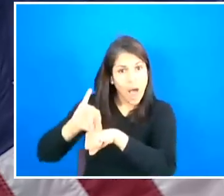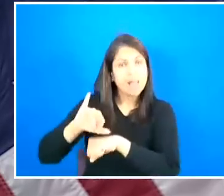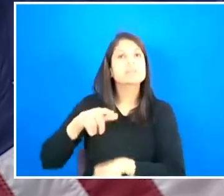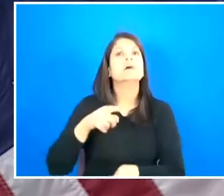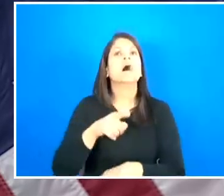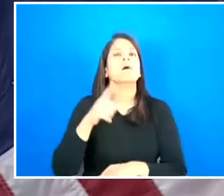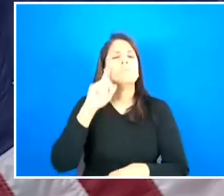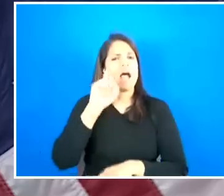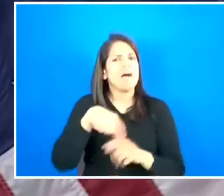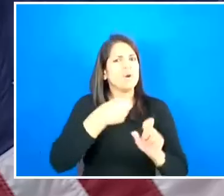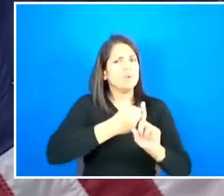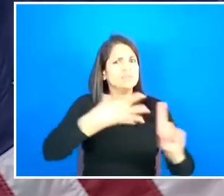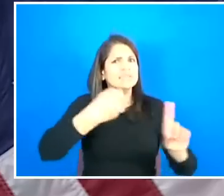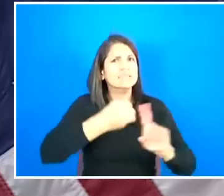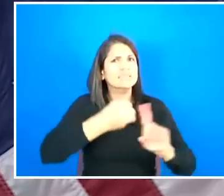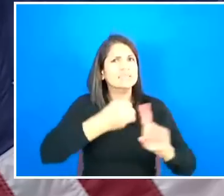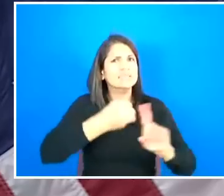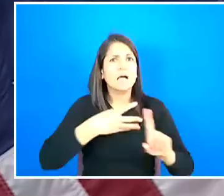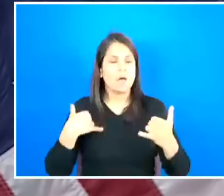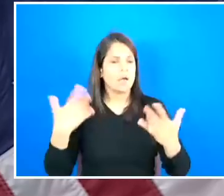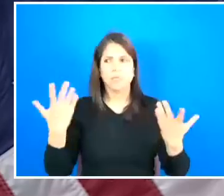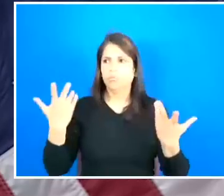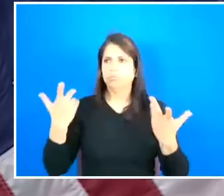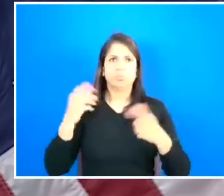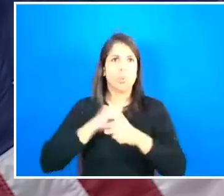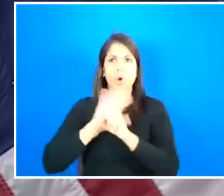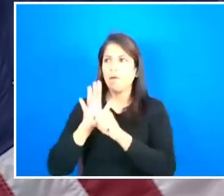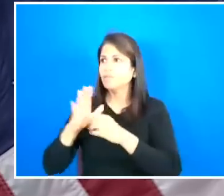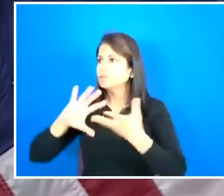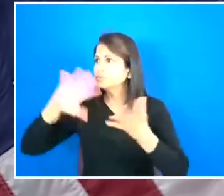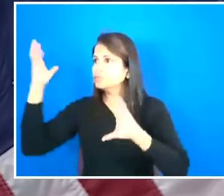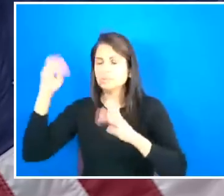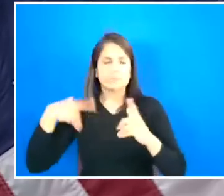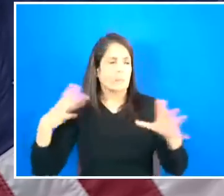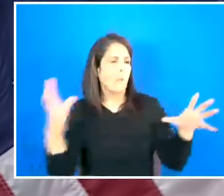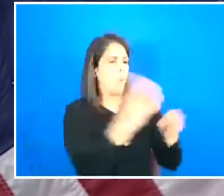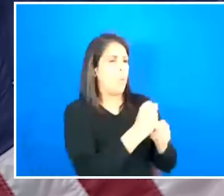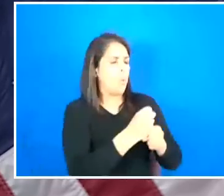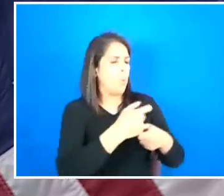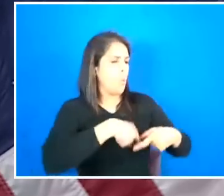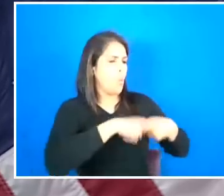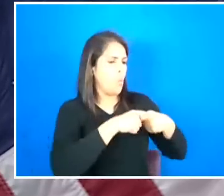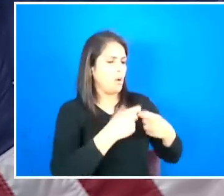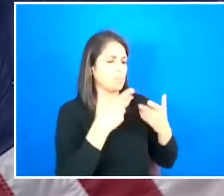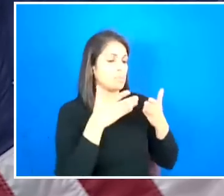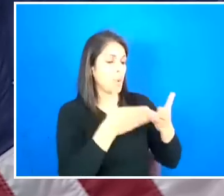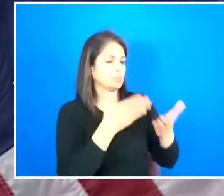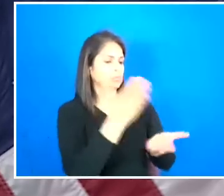OUT WHAT'S GOING TO HAPPEN WITH THAT INLI GHT OF EVERYTHING GOING ON SO WE HAVE MOR TEO SAY O N THAT AS WELL IN THE BUDGET